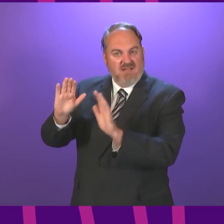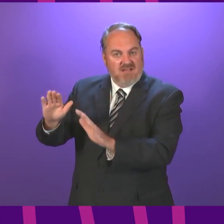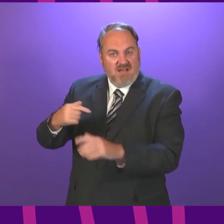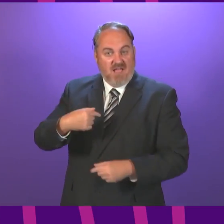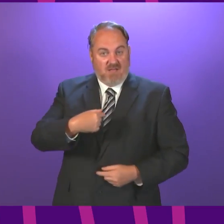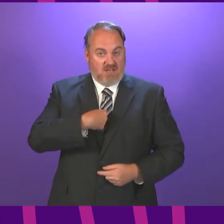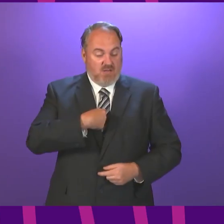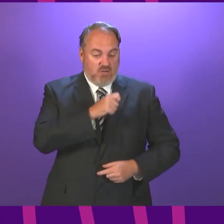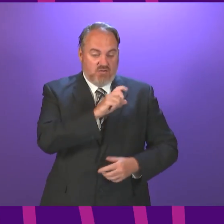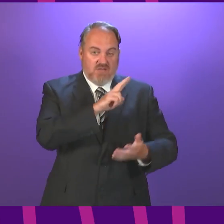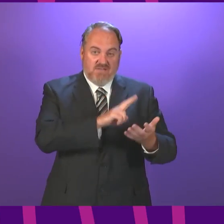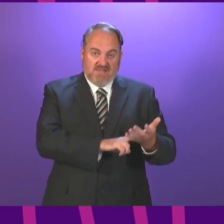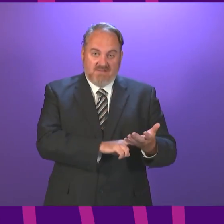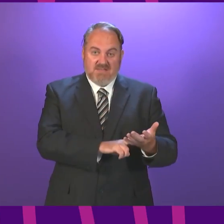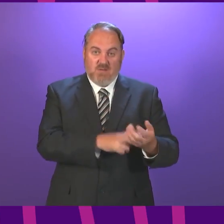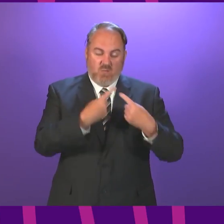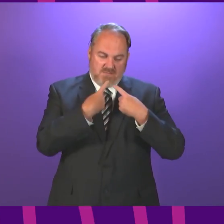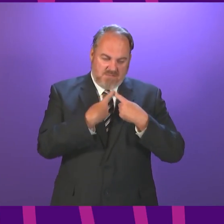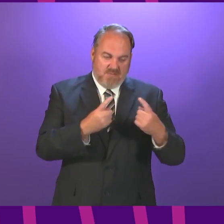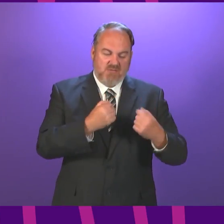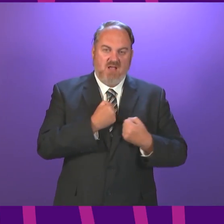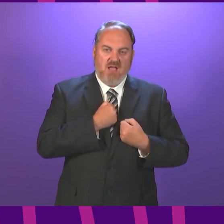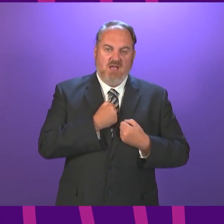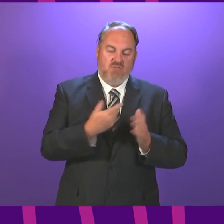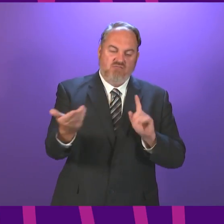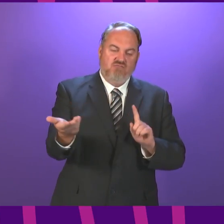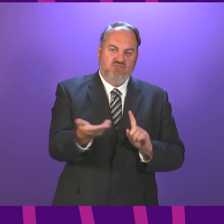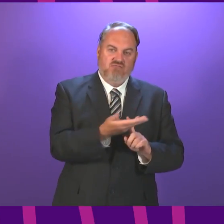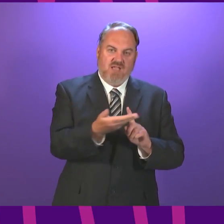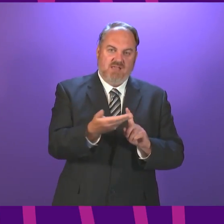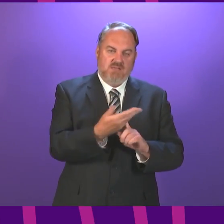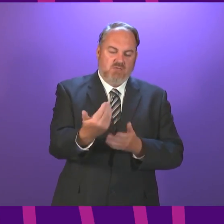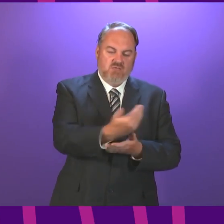proposal for a right to recovery bill; it is with the Parliament team and is being prepared